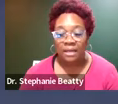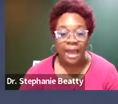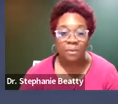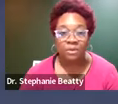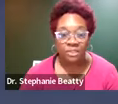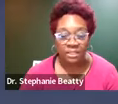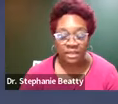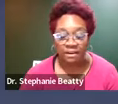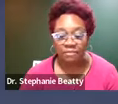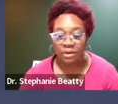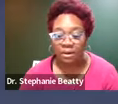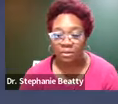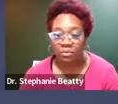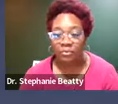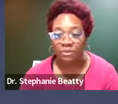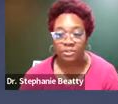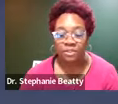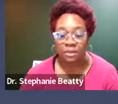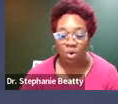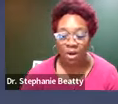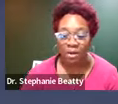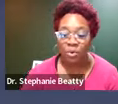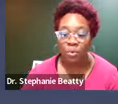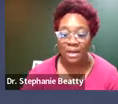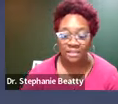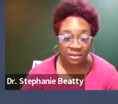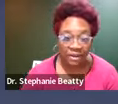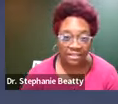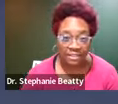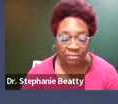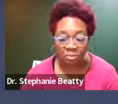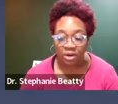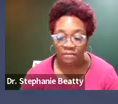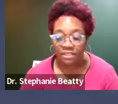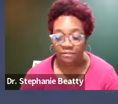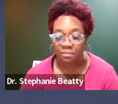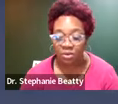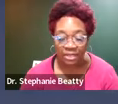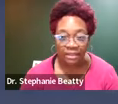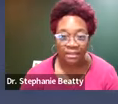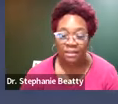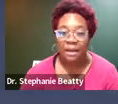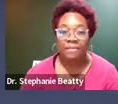And capital D Deaf refers to someone who identifies as a member of the Deaf community,